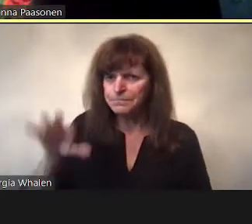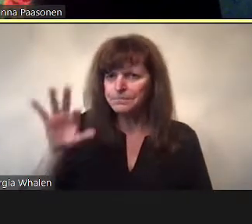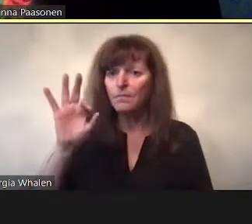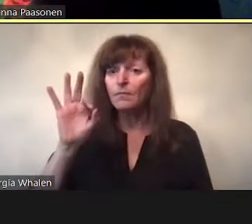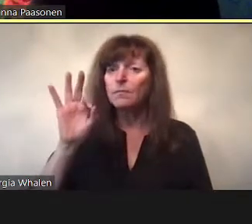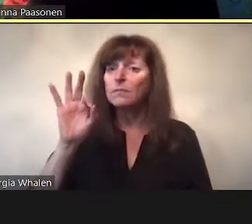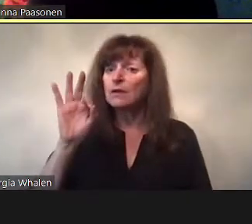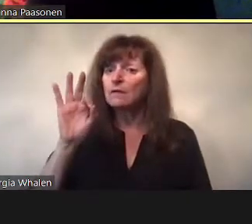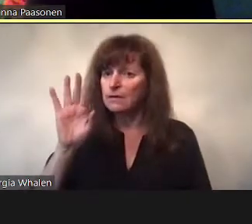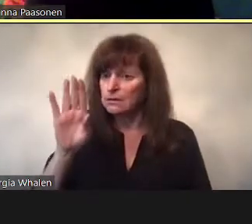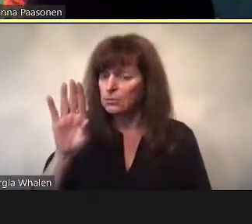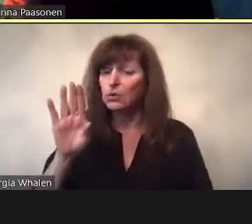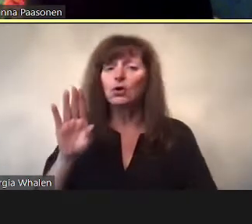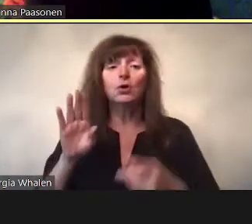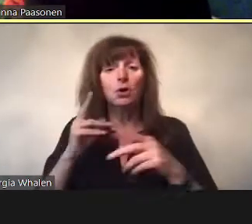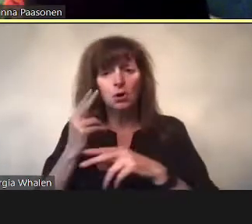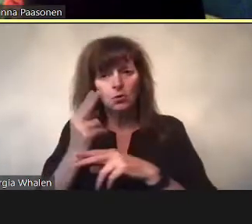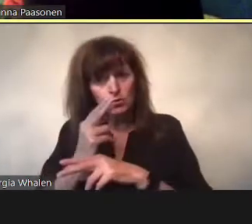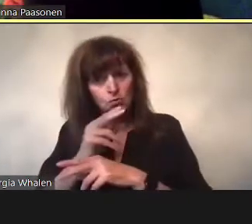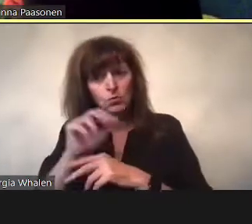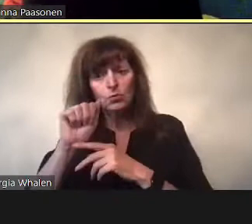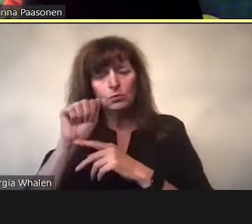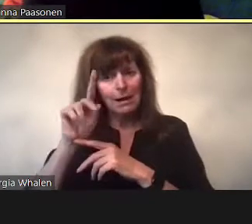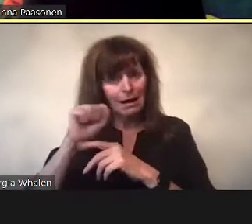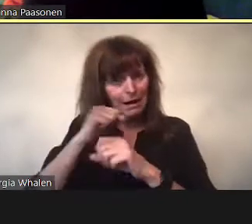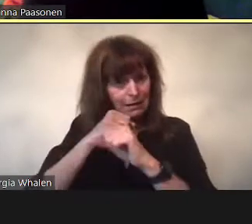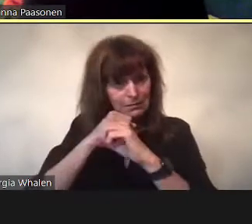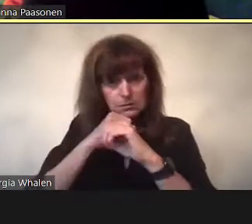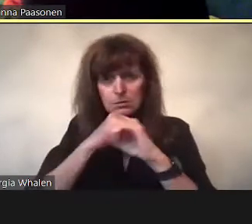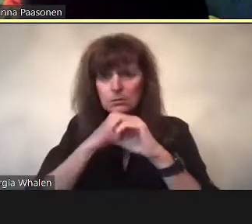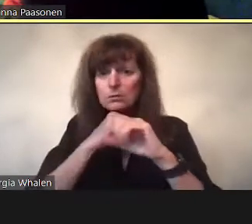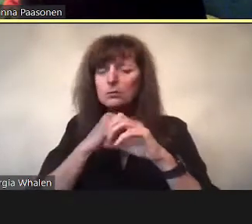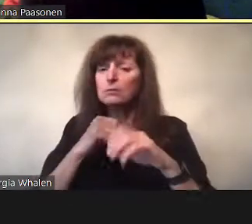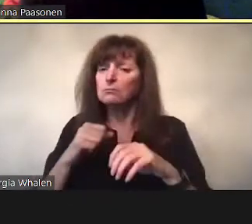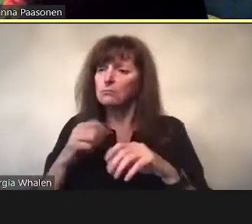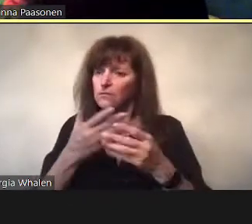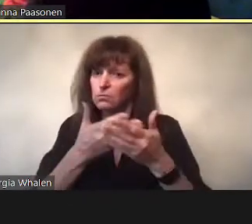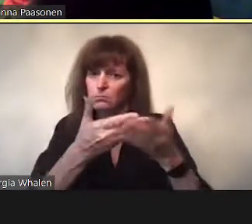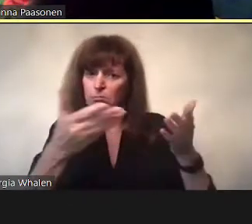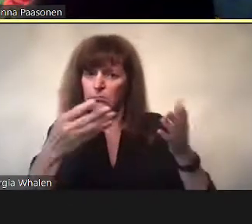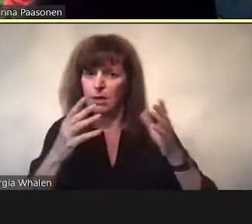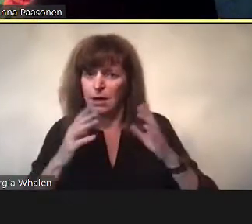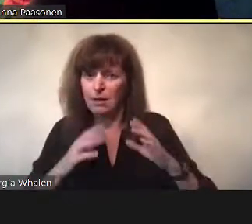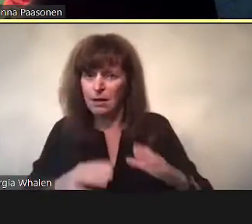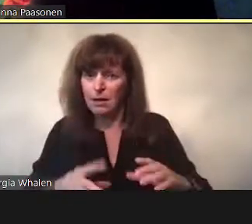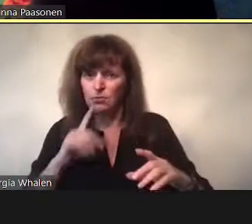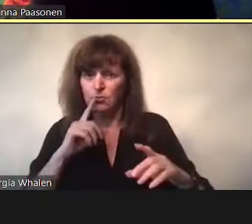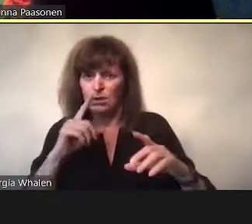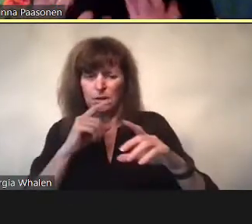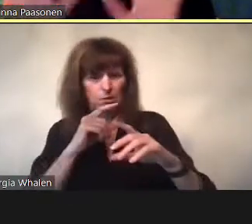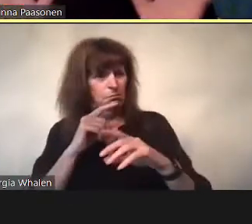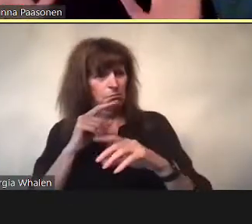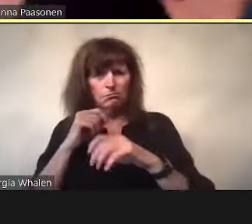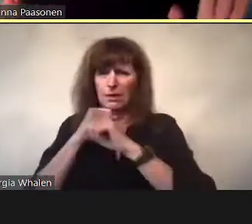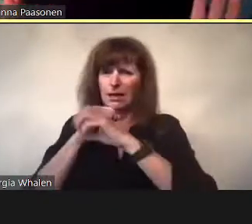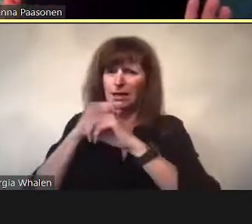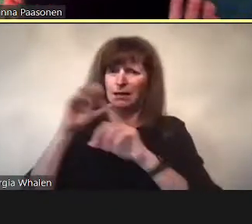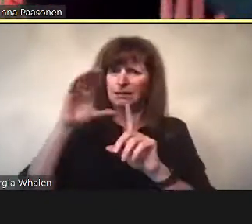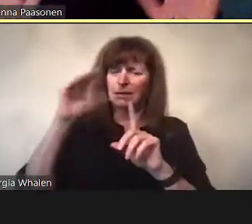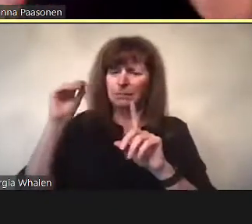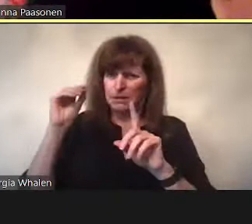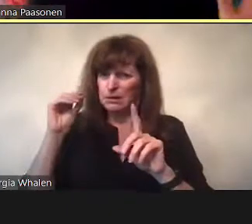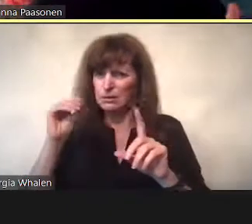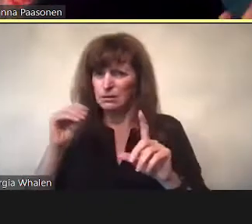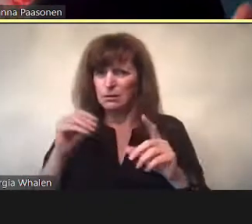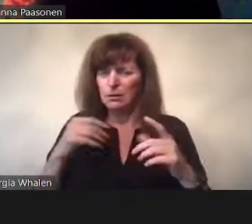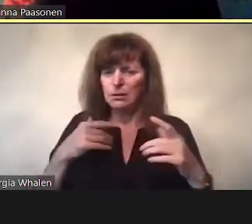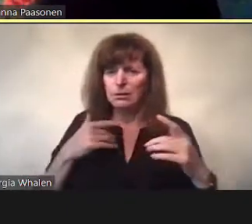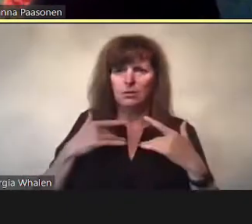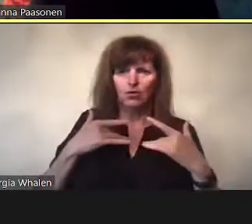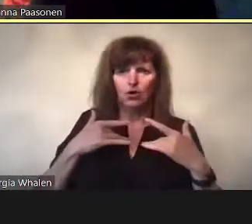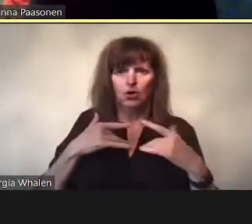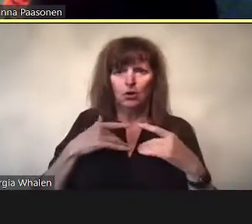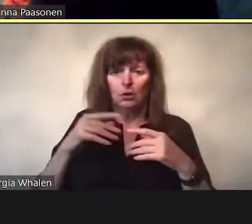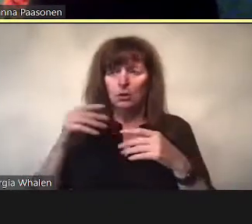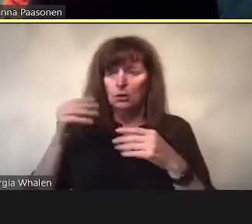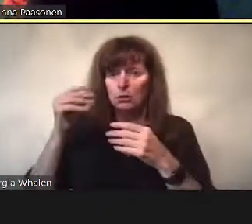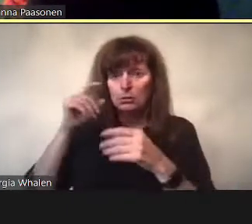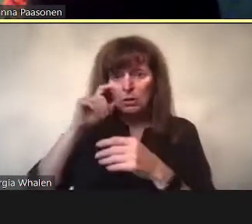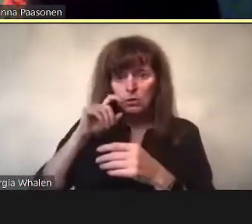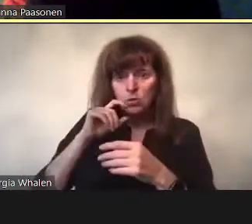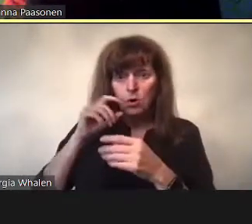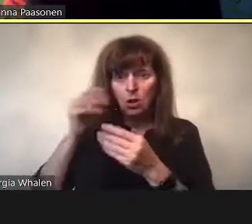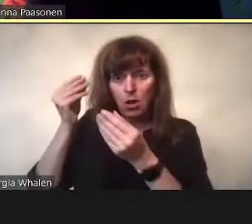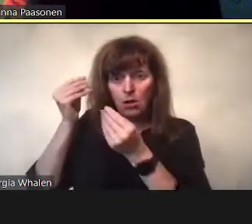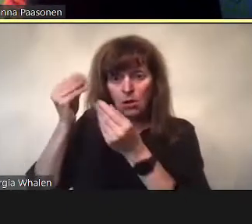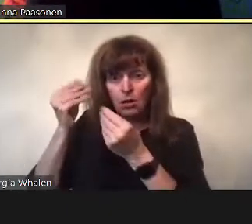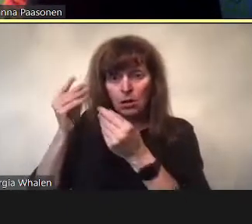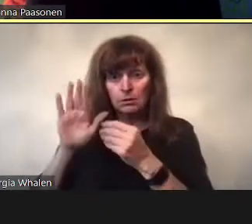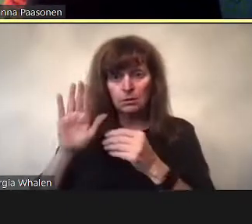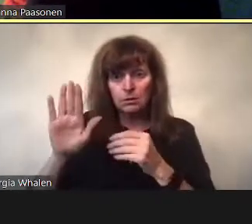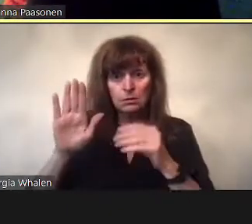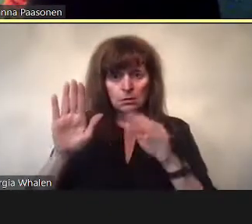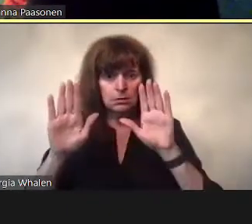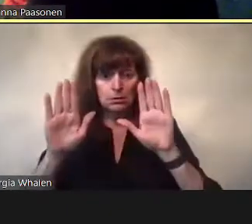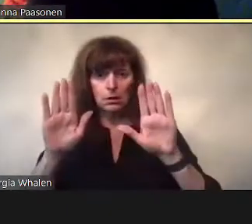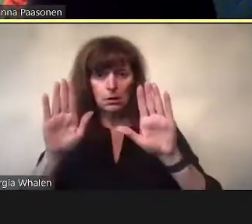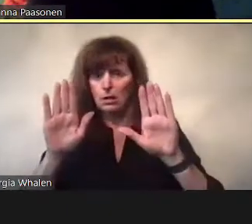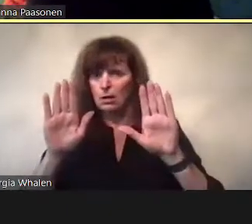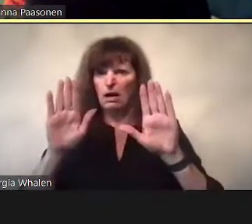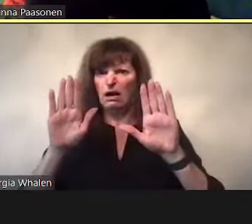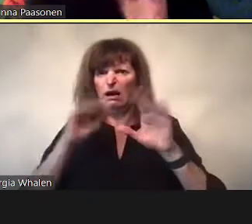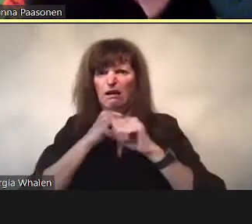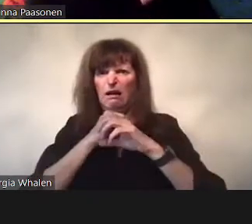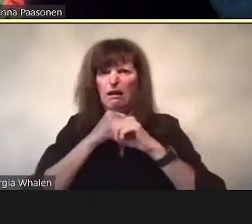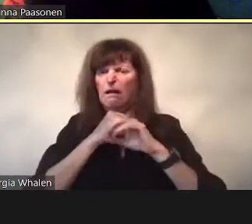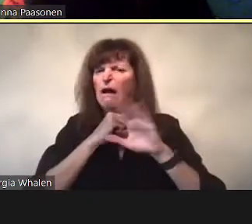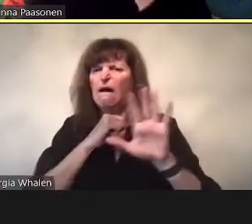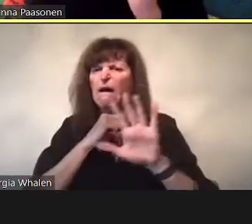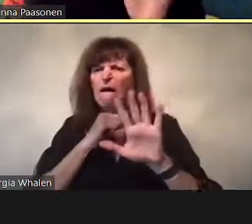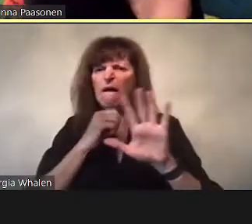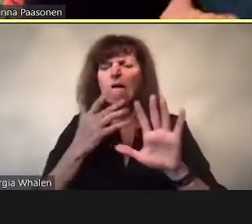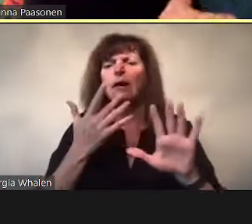from the realm of sociability and I argue this is a problem.